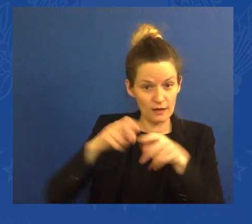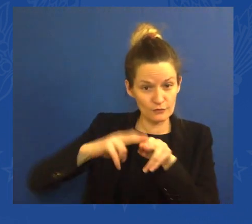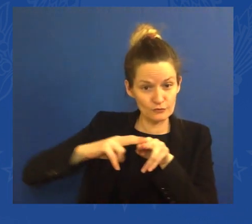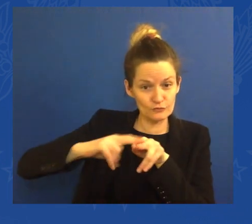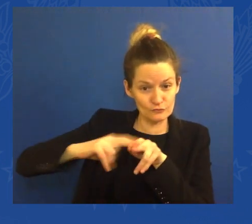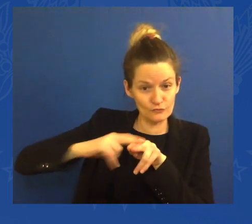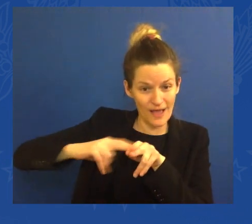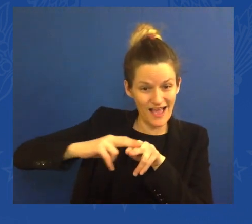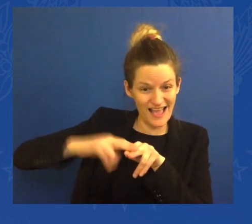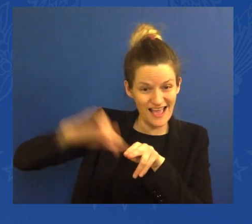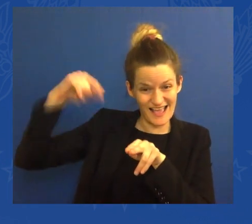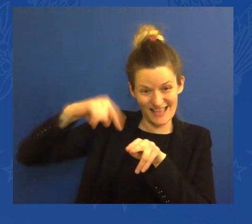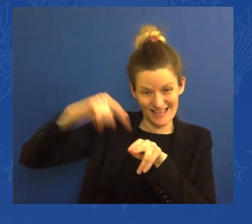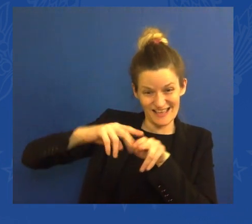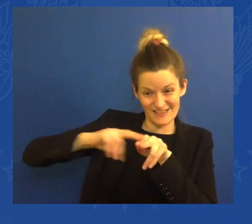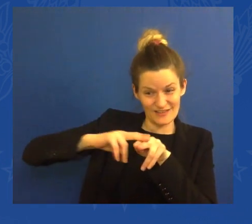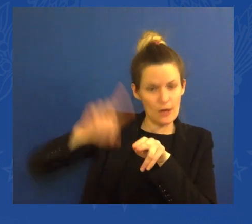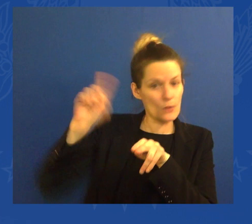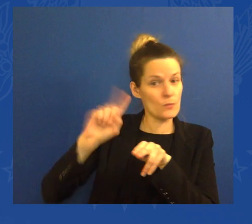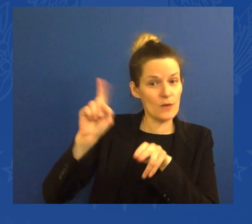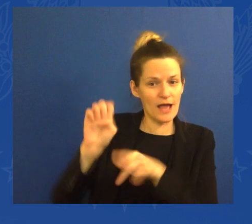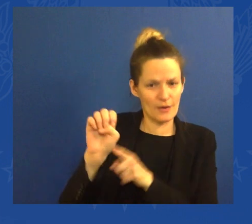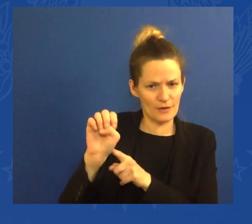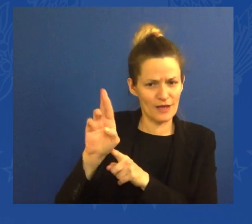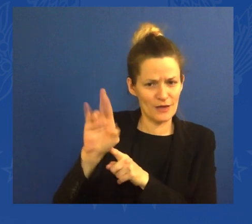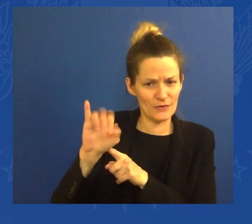that the guy who turned on our lights built a factory.